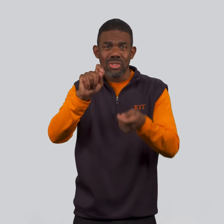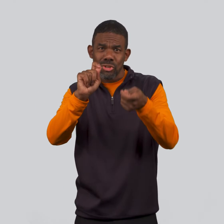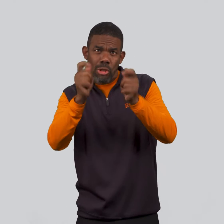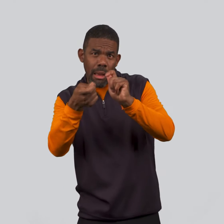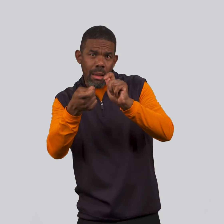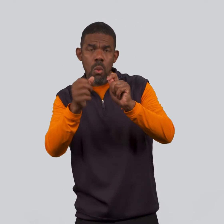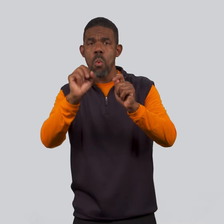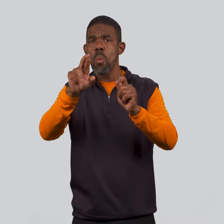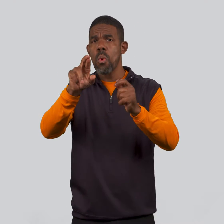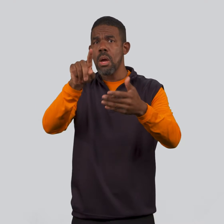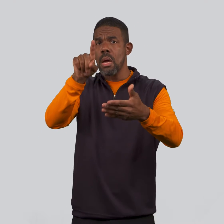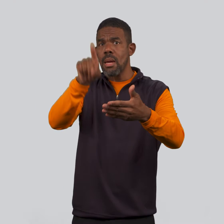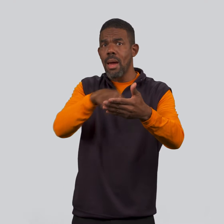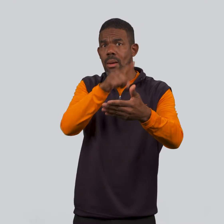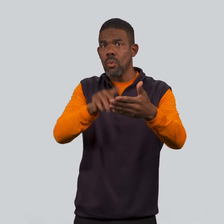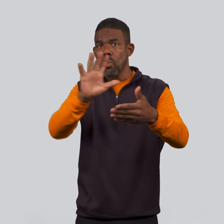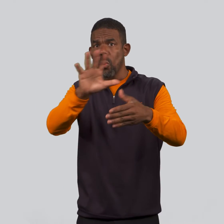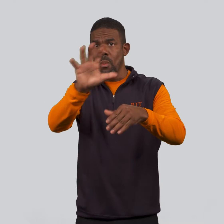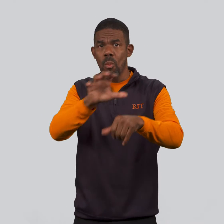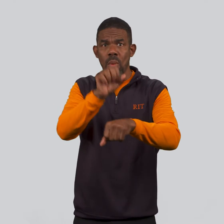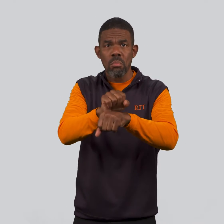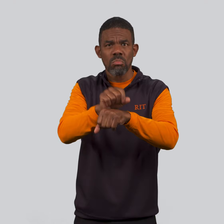If you need to change or cancel your appointment,